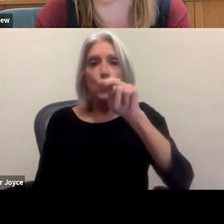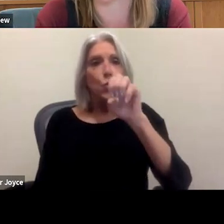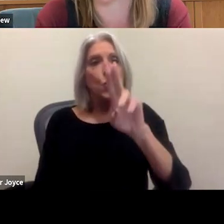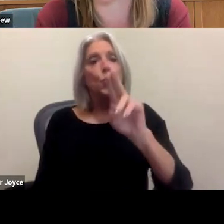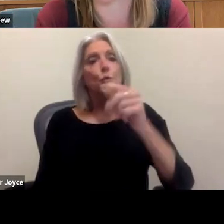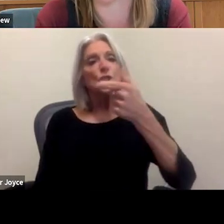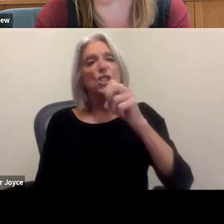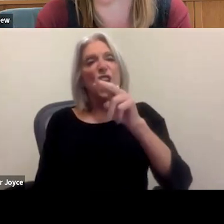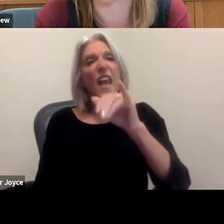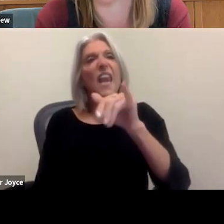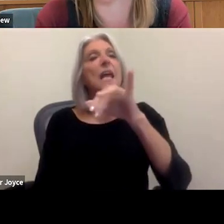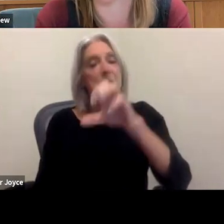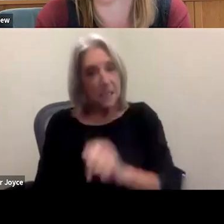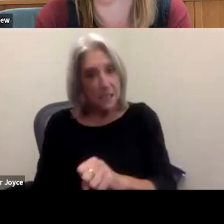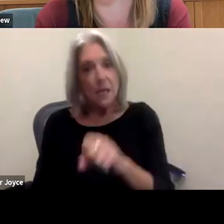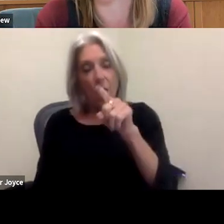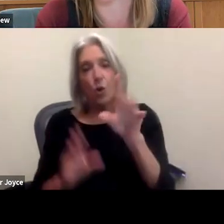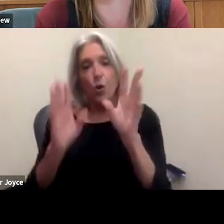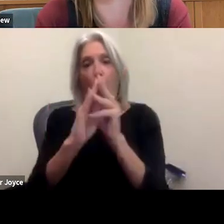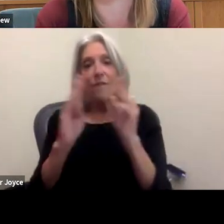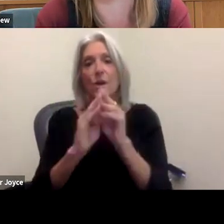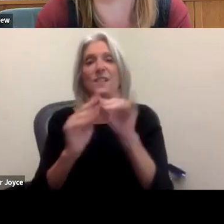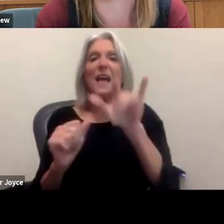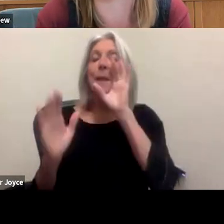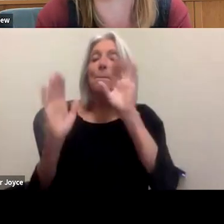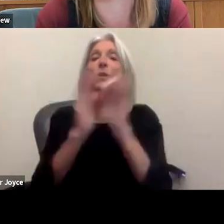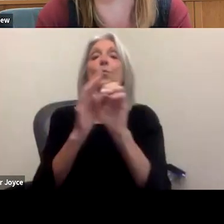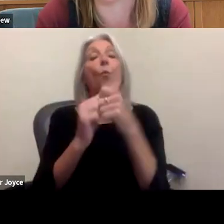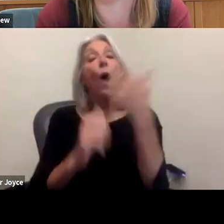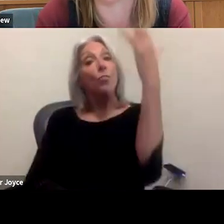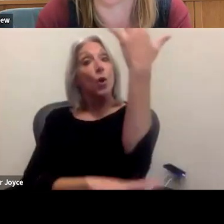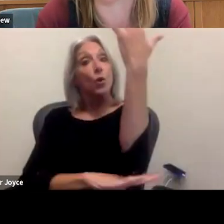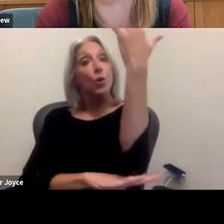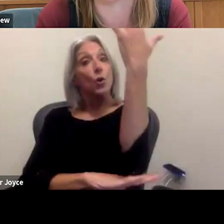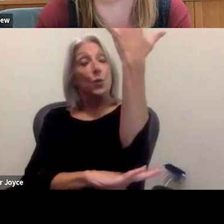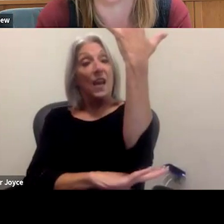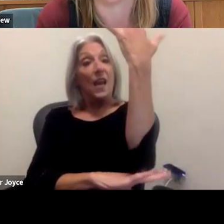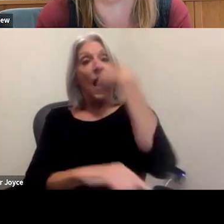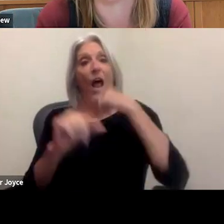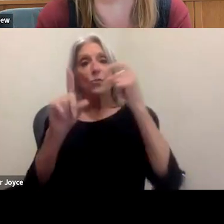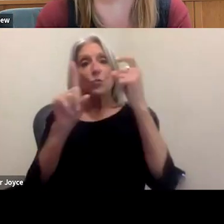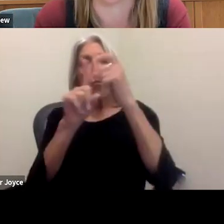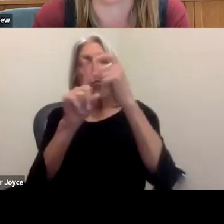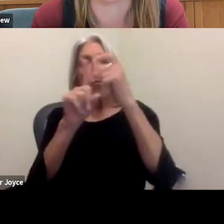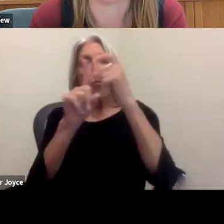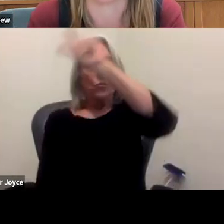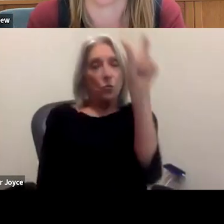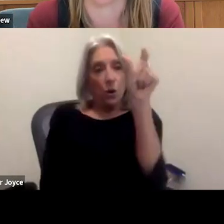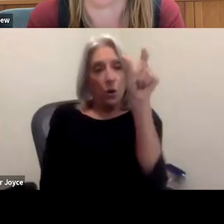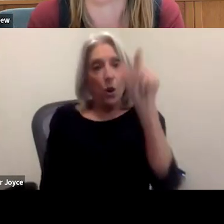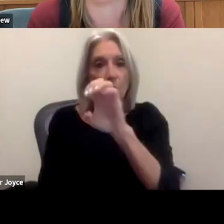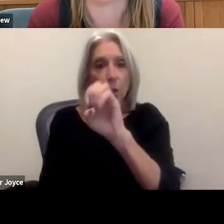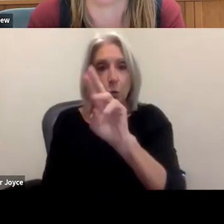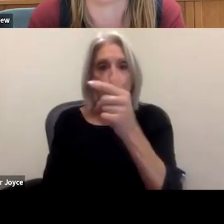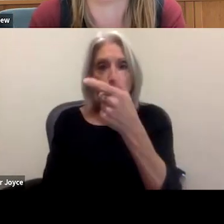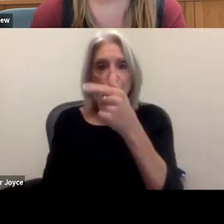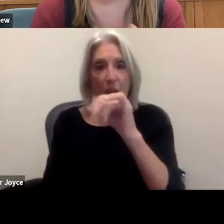and it's a picture of a tree that has the word "Eugenics" across it. And the words "eugenics" is the self-direction of human evolution.